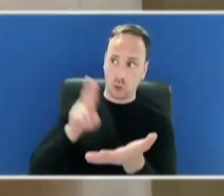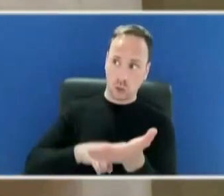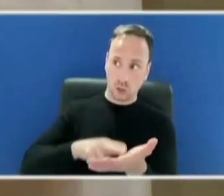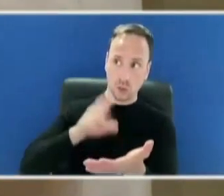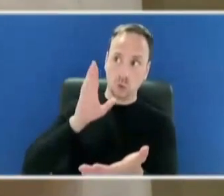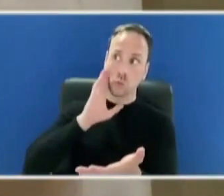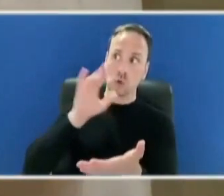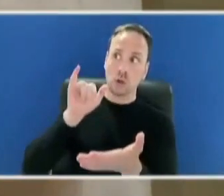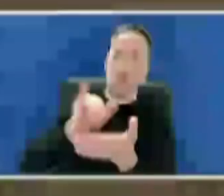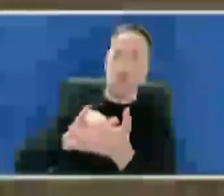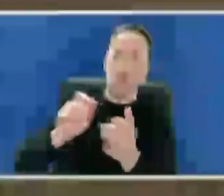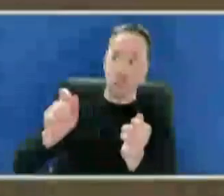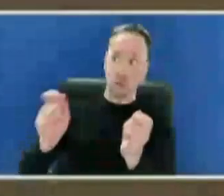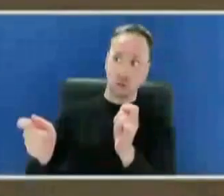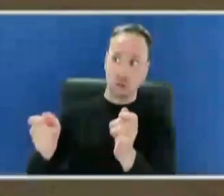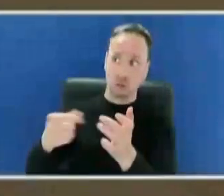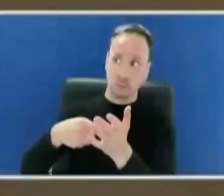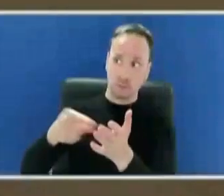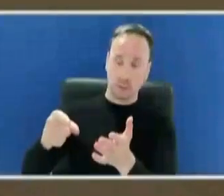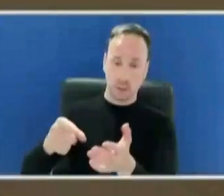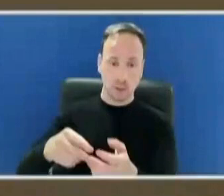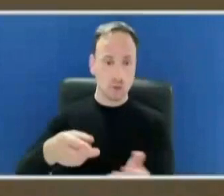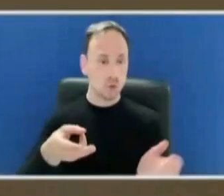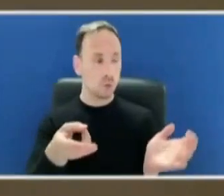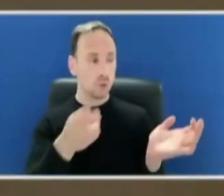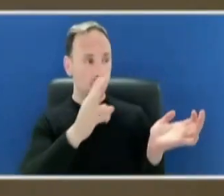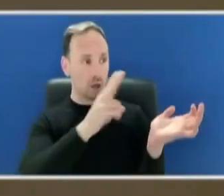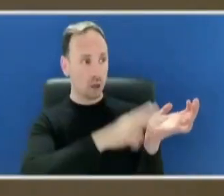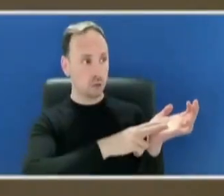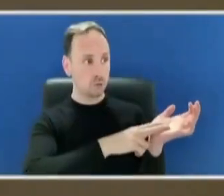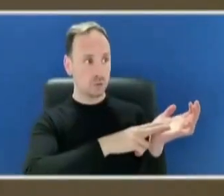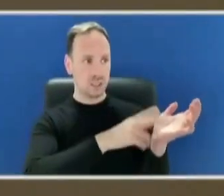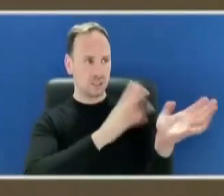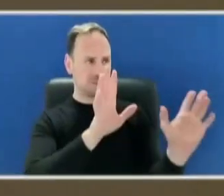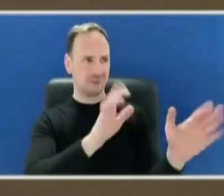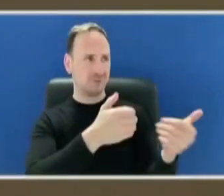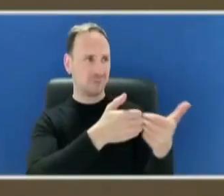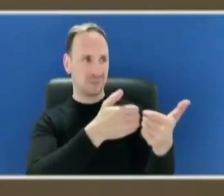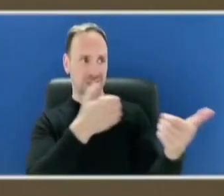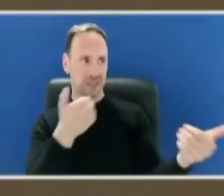So the contract is something that's completely different than what their salary is